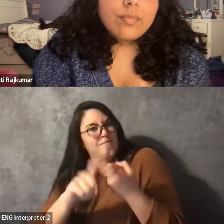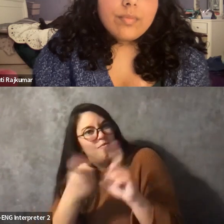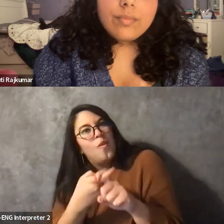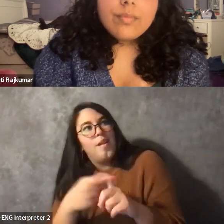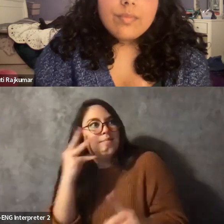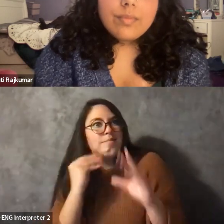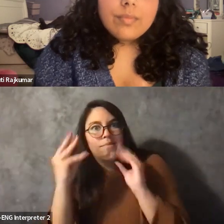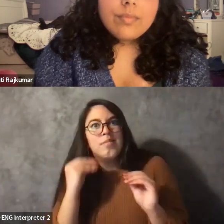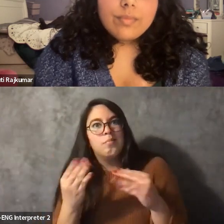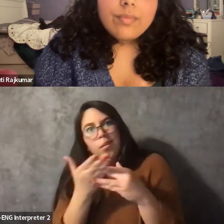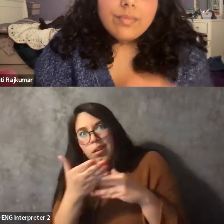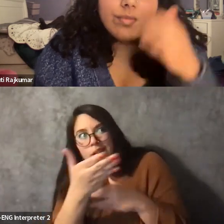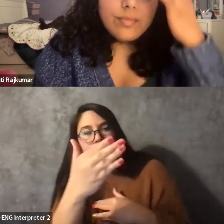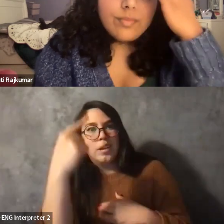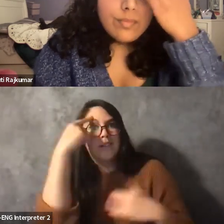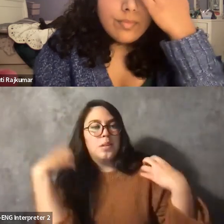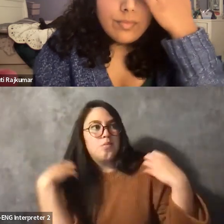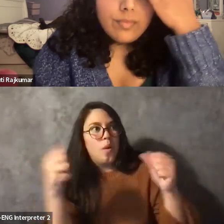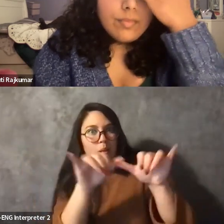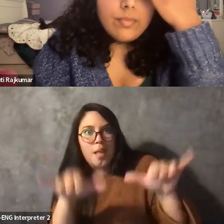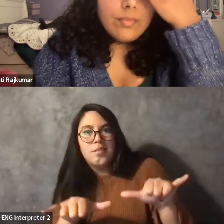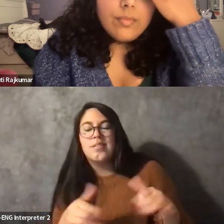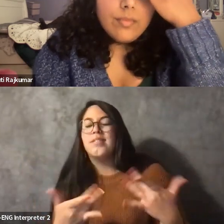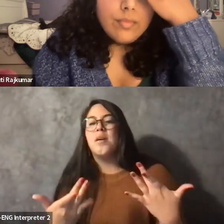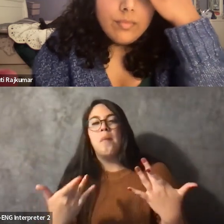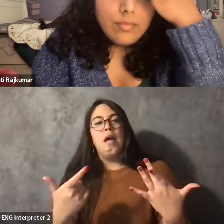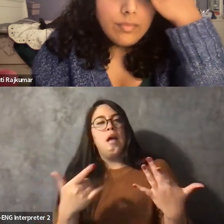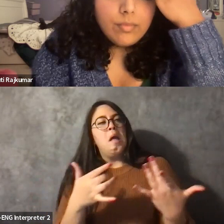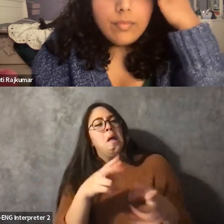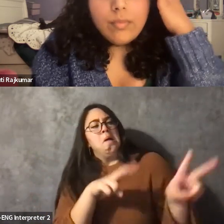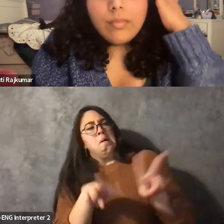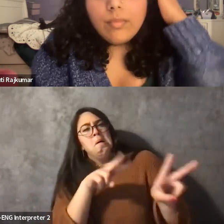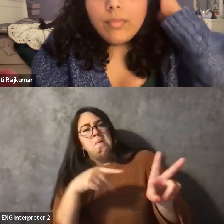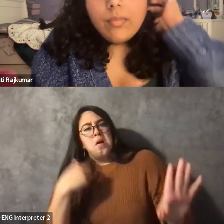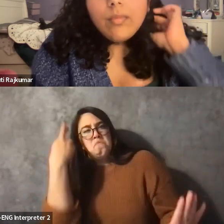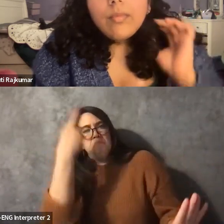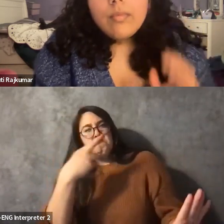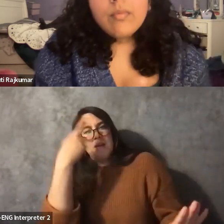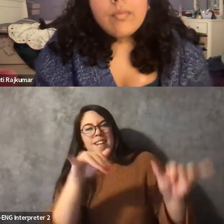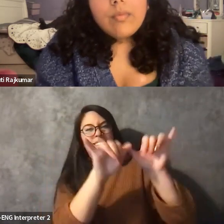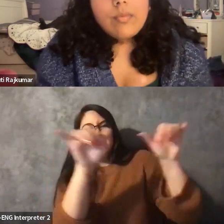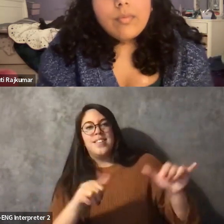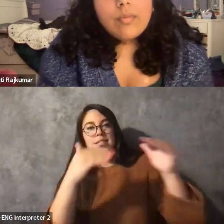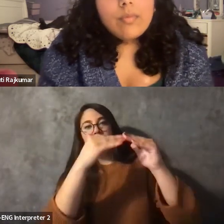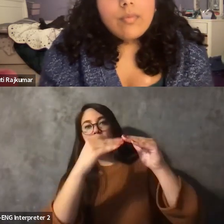it's really made me realize that like systemic inequities and disparities do exist in mental health as well.